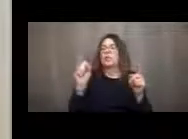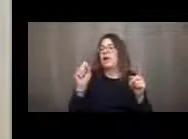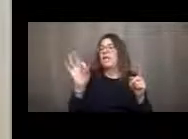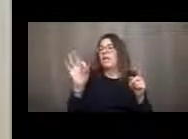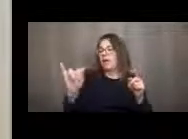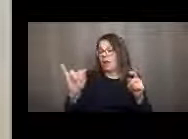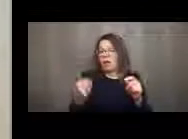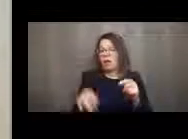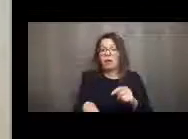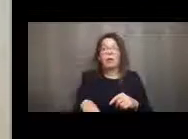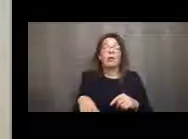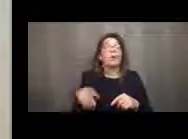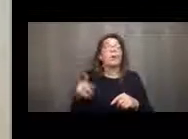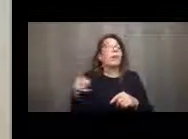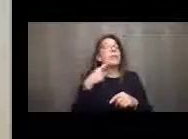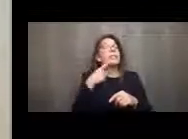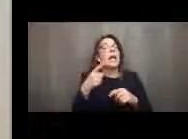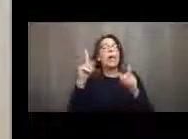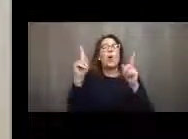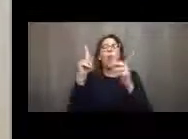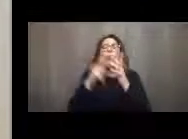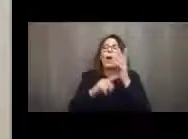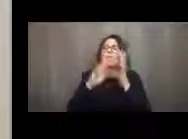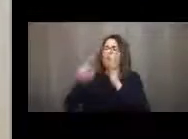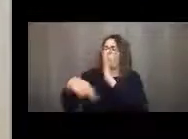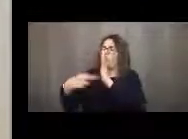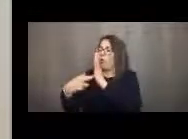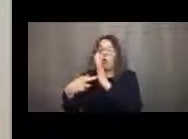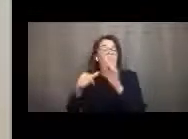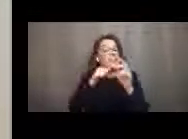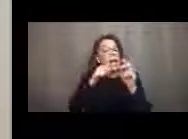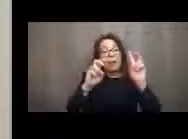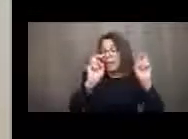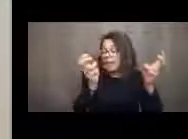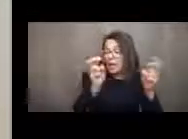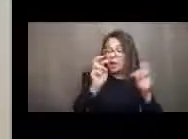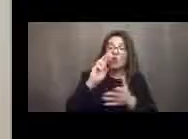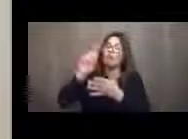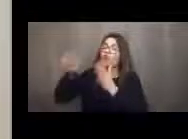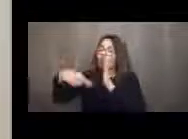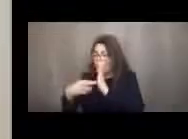that you should consider the role rather than the title of those individuals